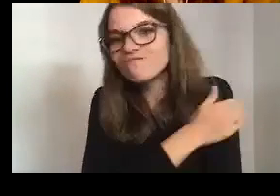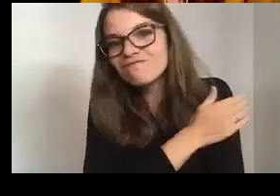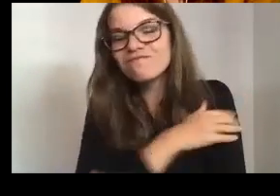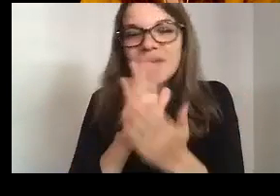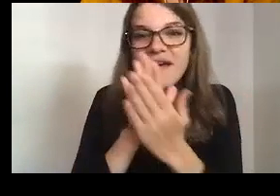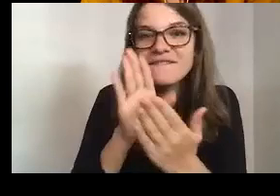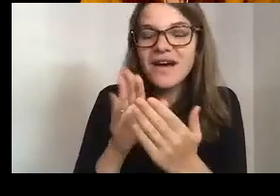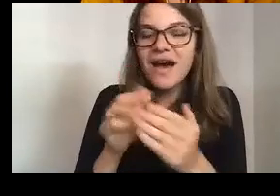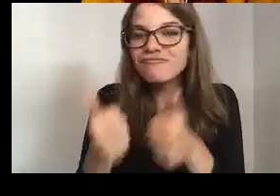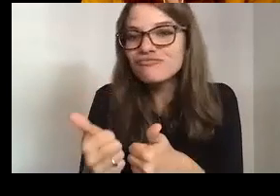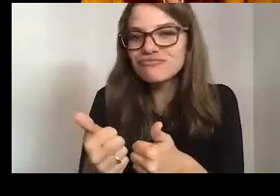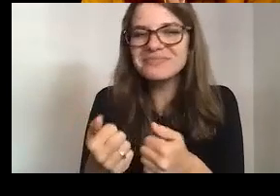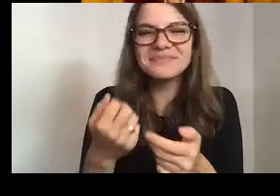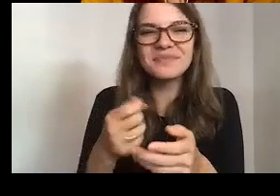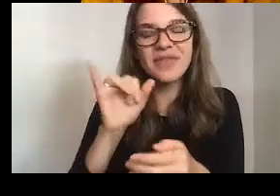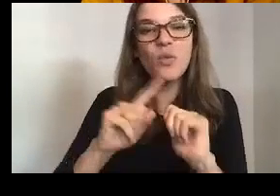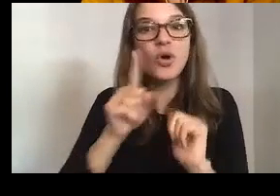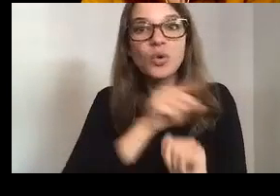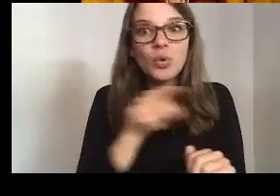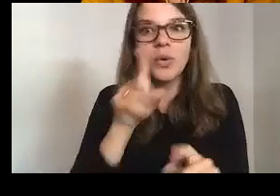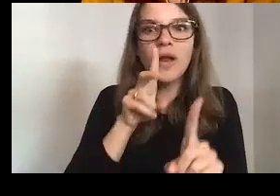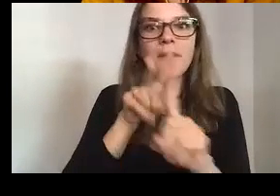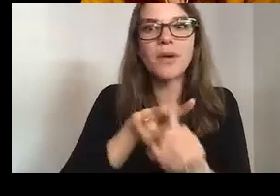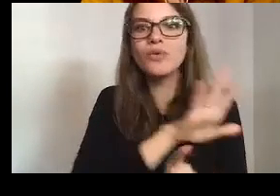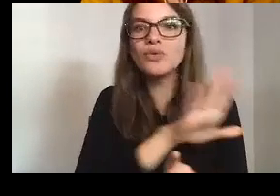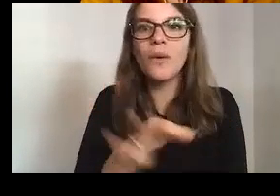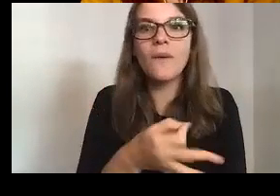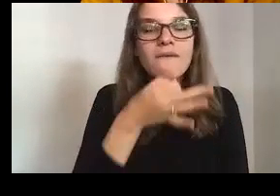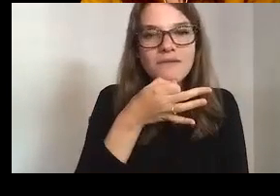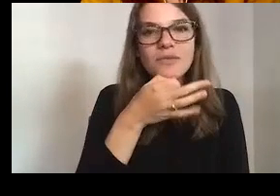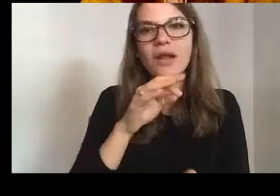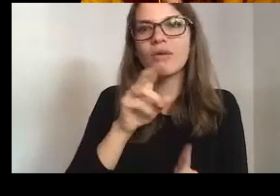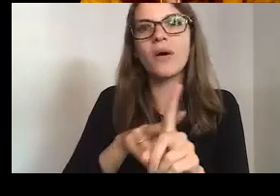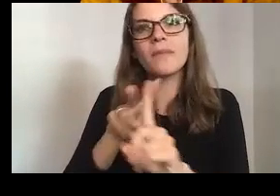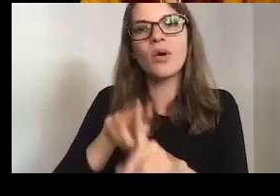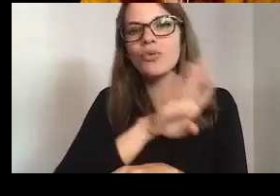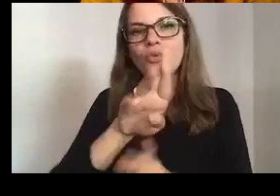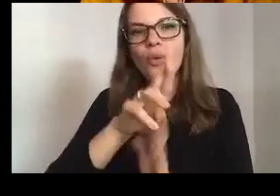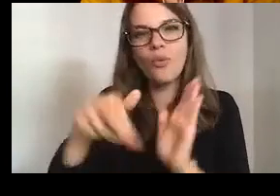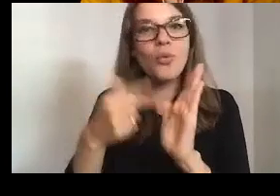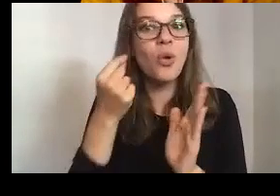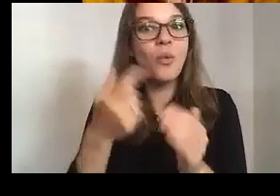you can you know take your expertise and be able to know what works best for you and for your child